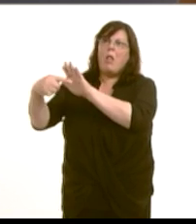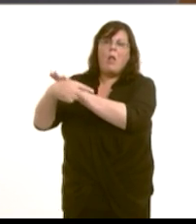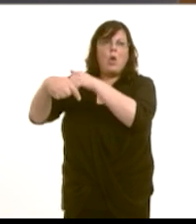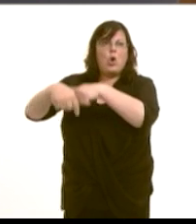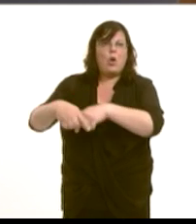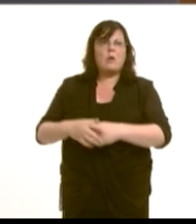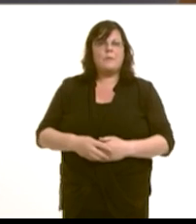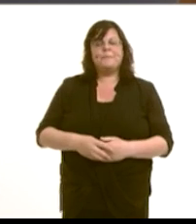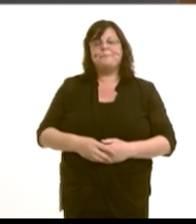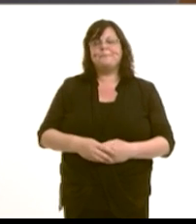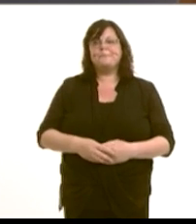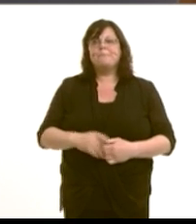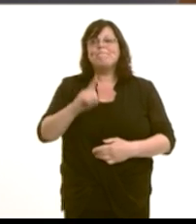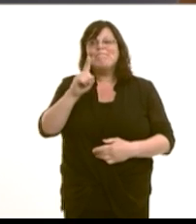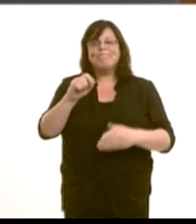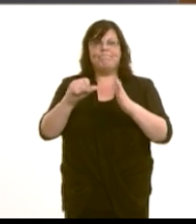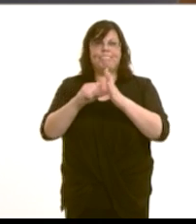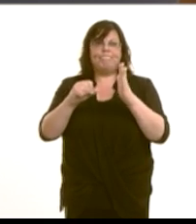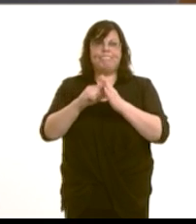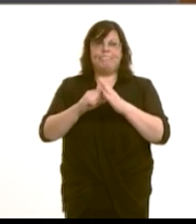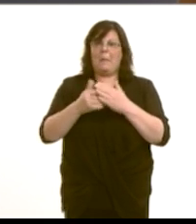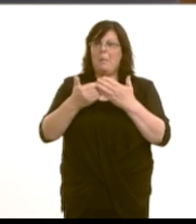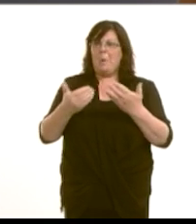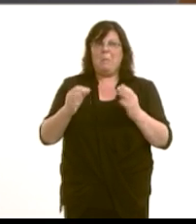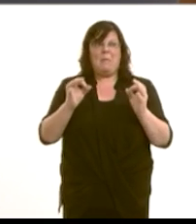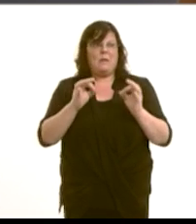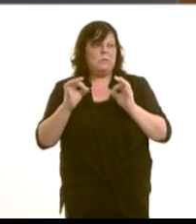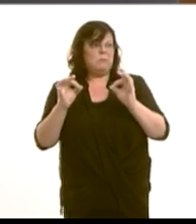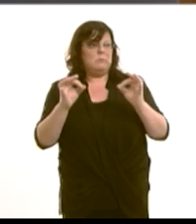The difficulty is: at this moment in time, thereís no model thatís being proposed that